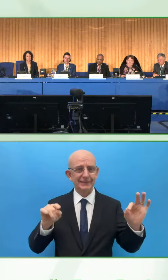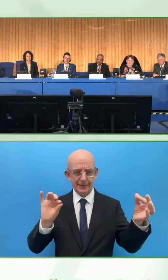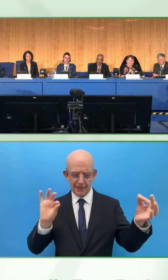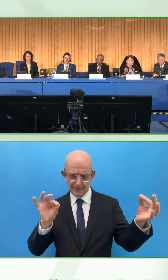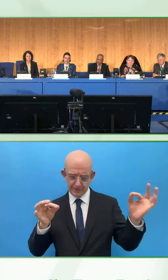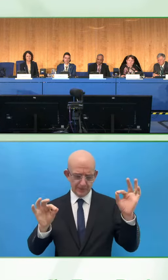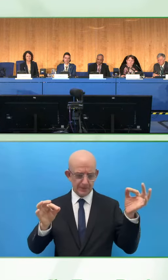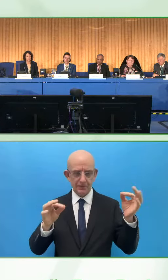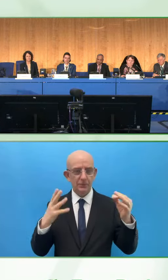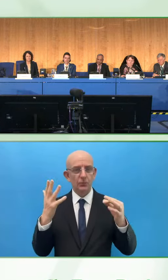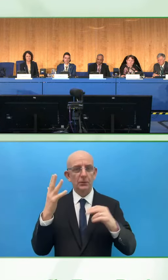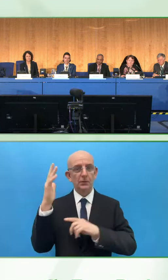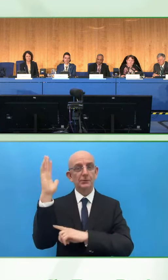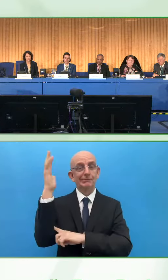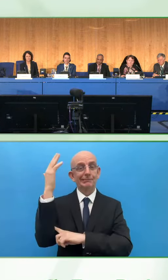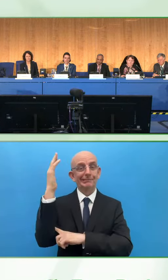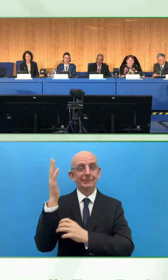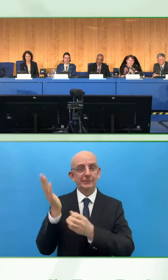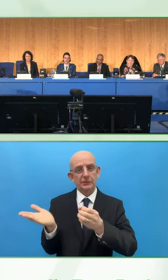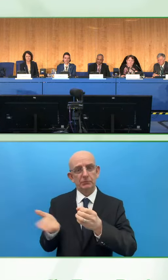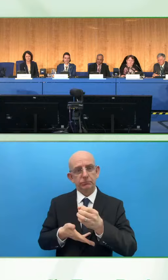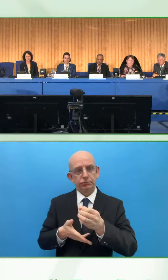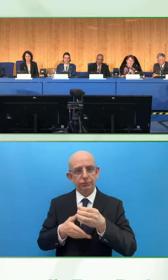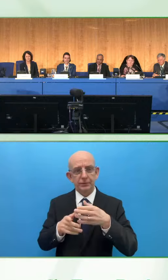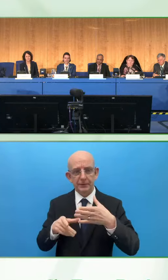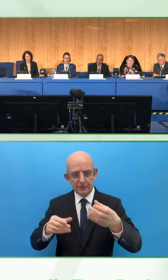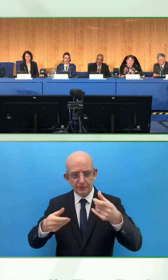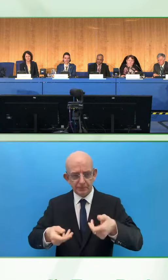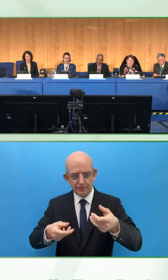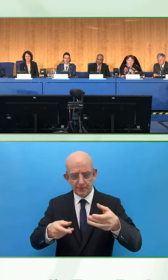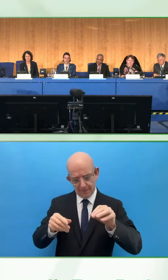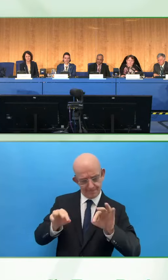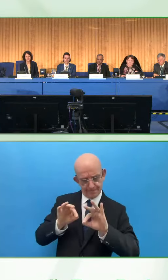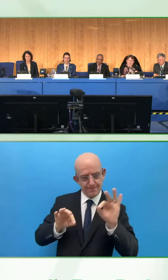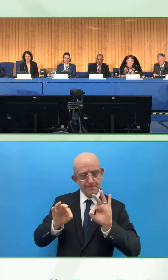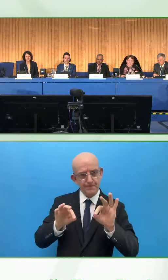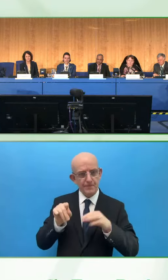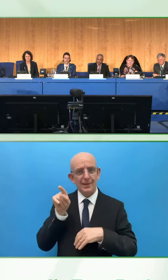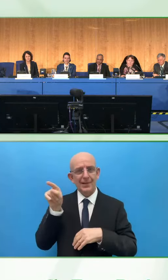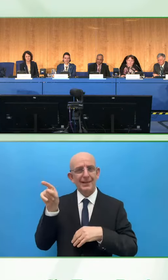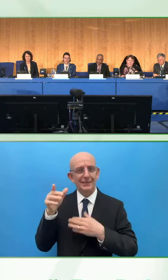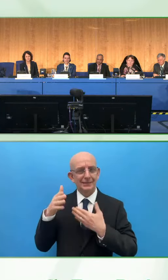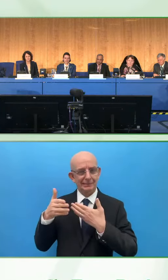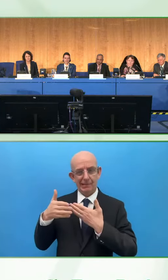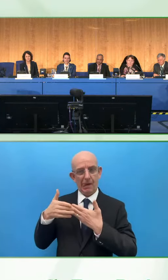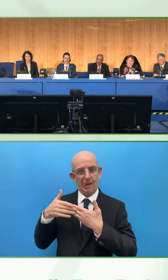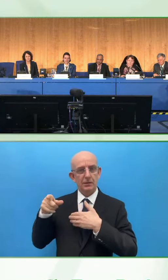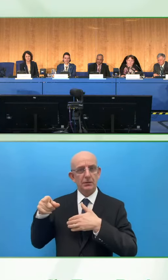It's just a lightweight piece of fibreglass, quite narrow as you can see.